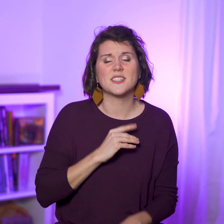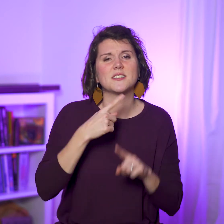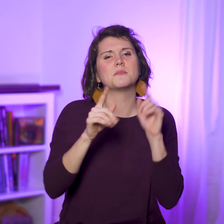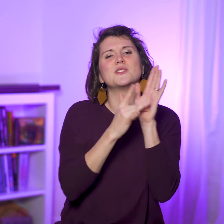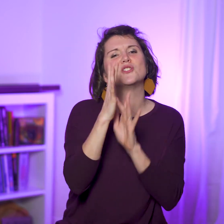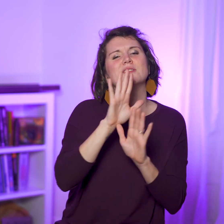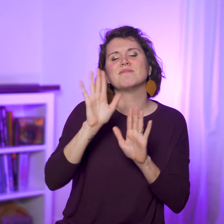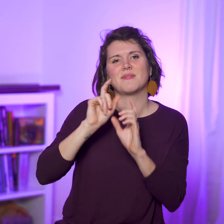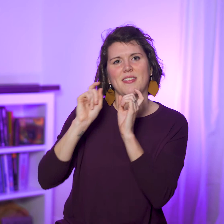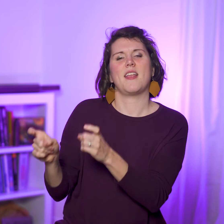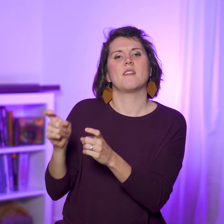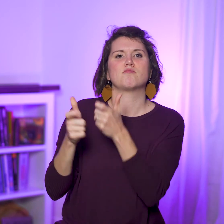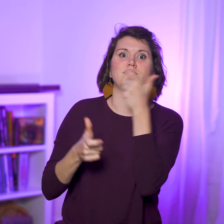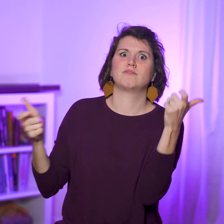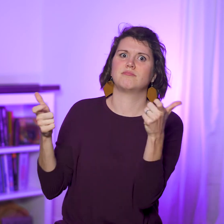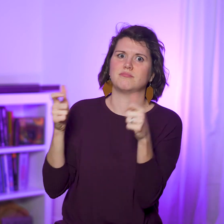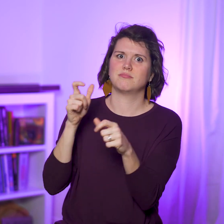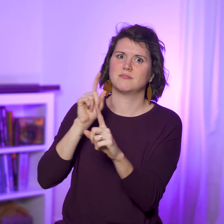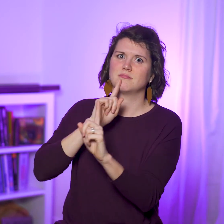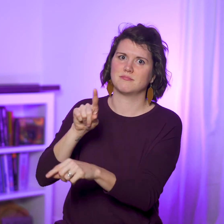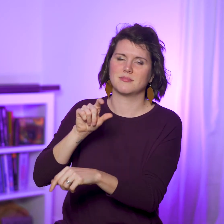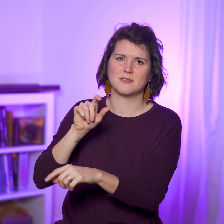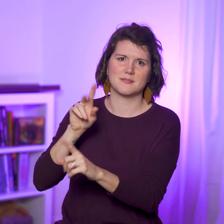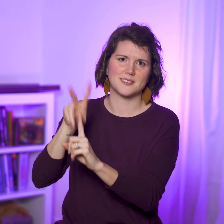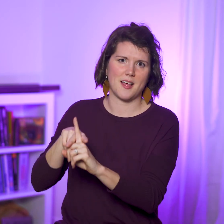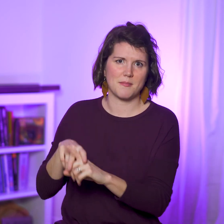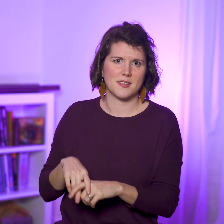but Jesus gives him a weighty assignment: